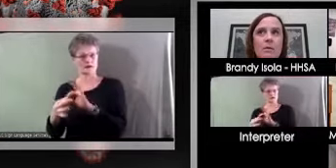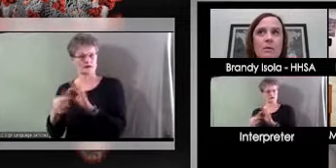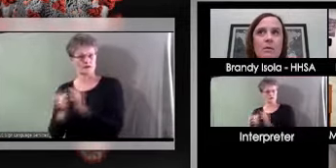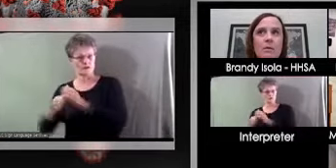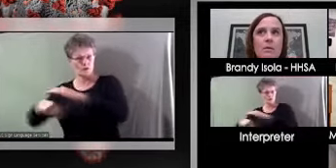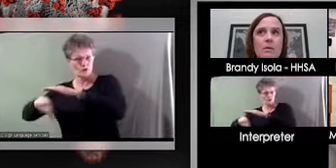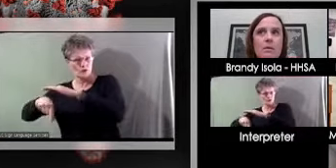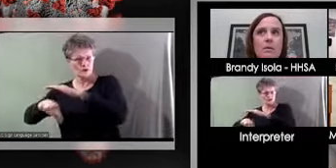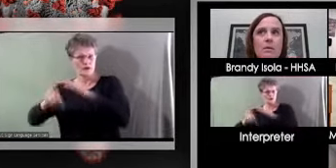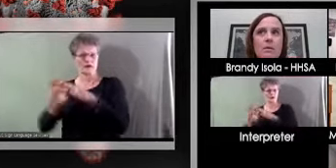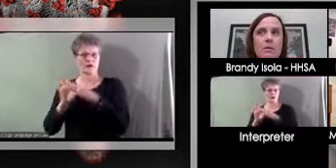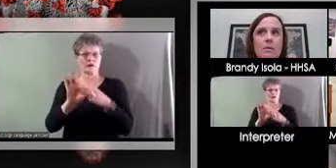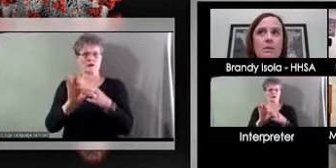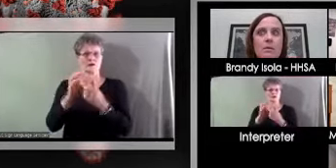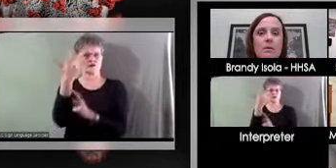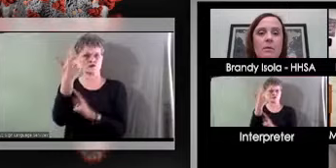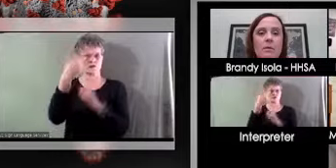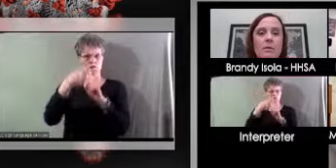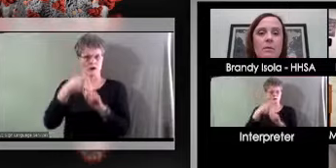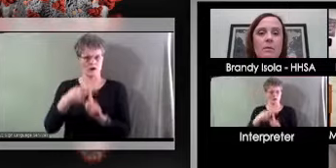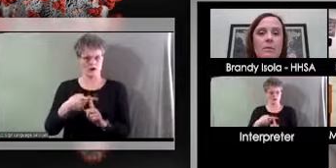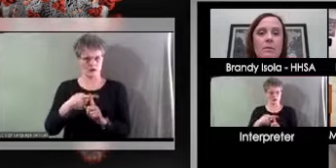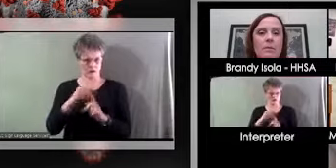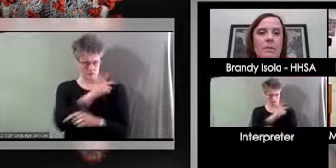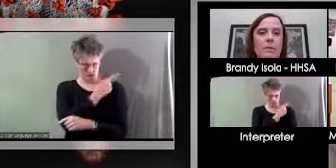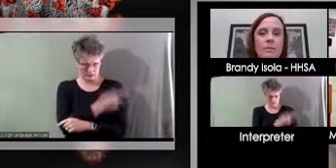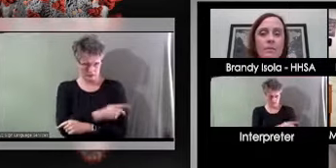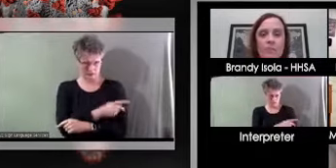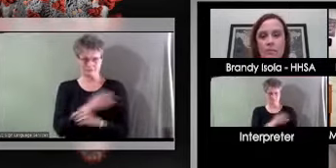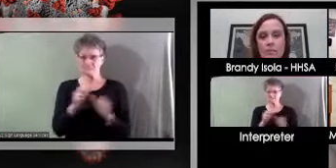cases. I guess, is no